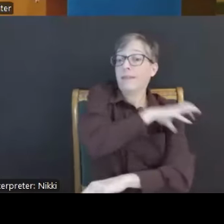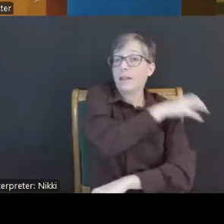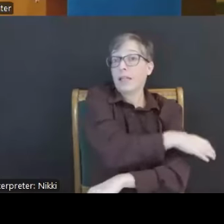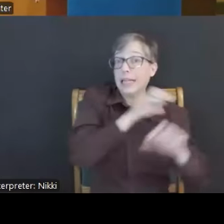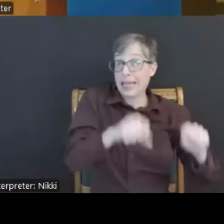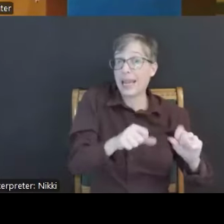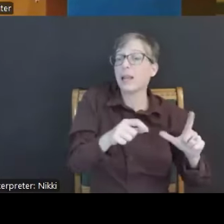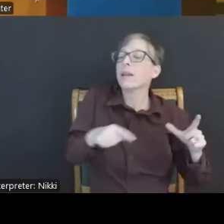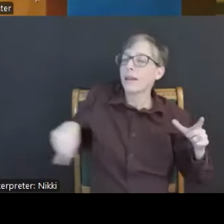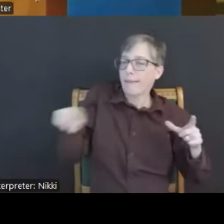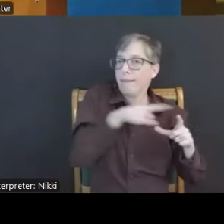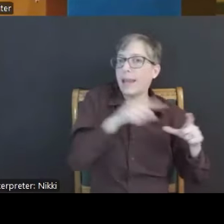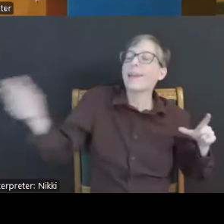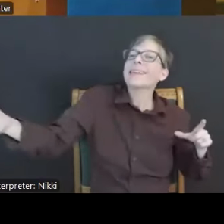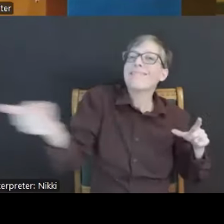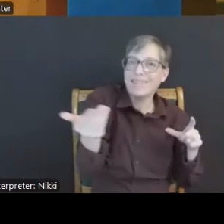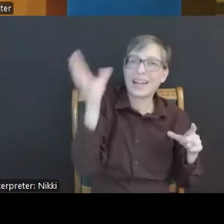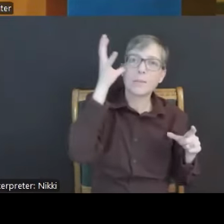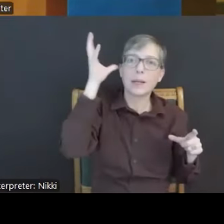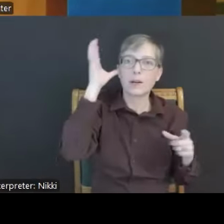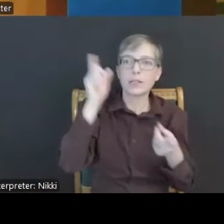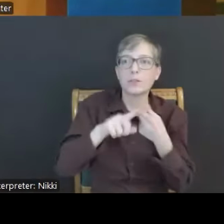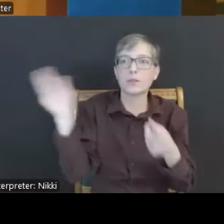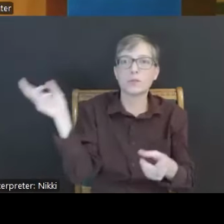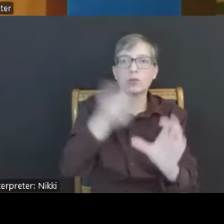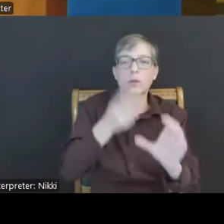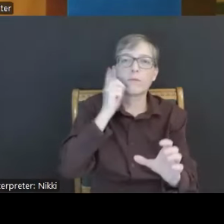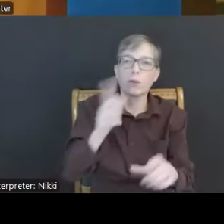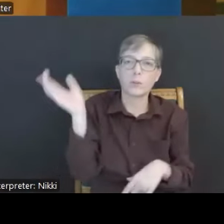you can have them at any decision making you're having because you're making choices for my child